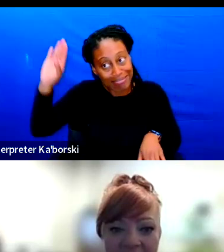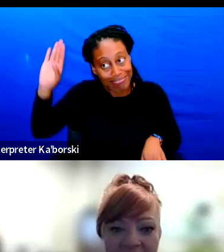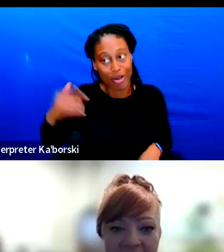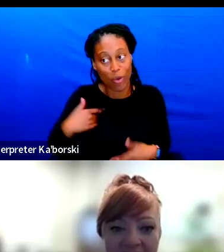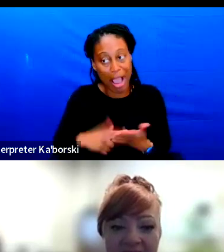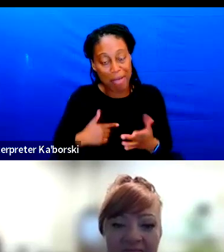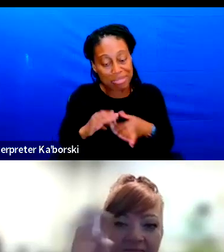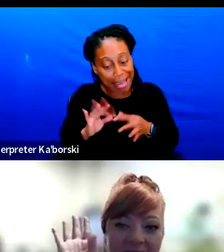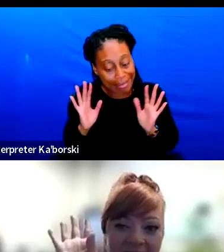Kyle Kleist: Wow!